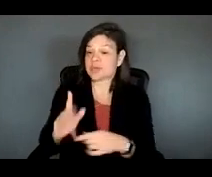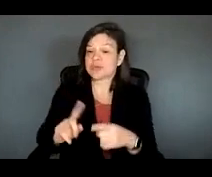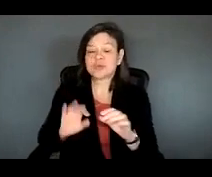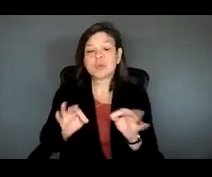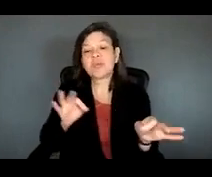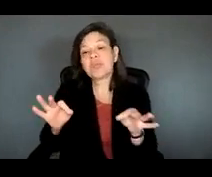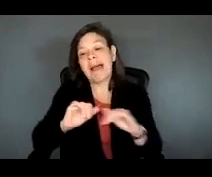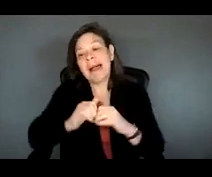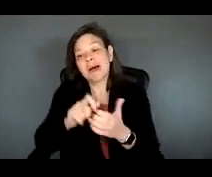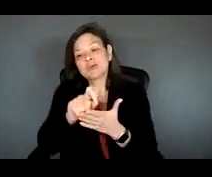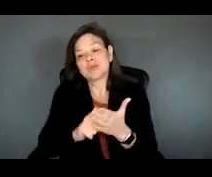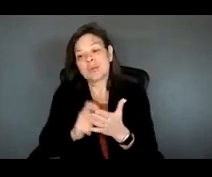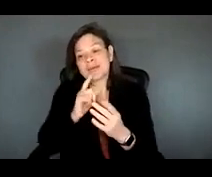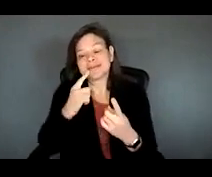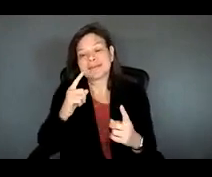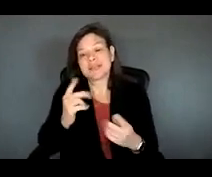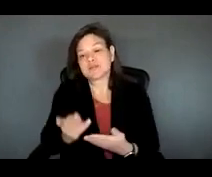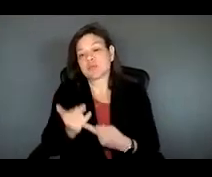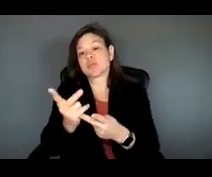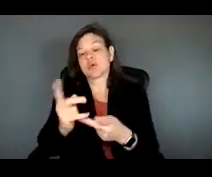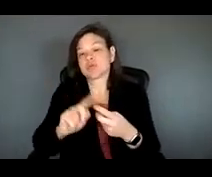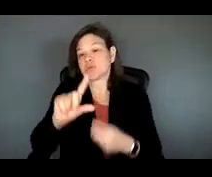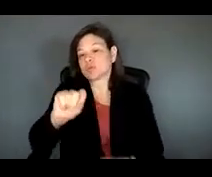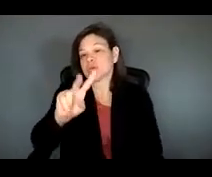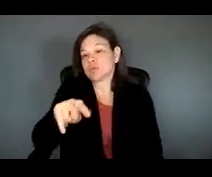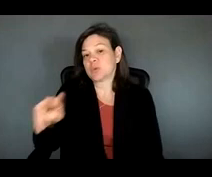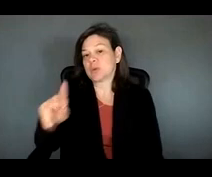write a successful proposal for the 2022 LEAD Conference